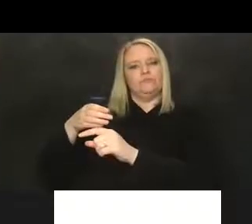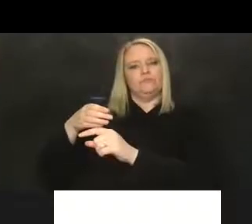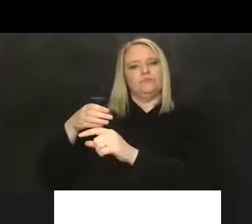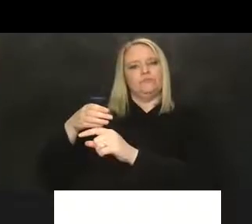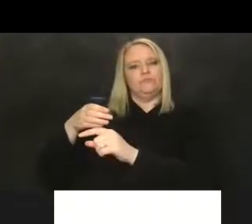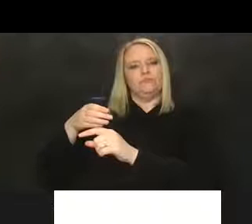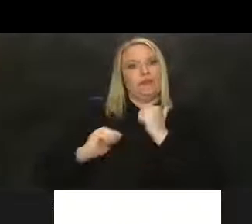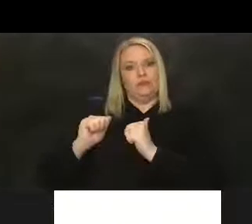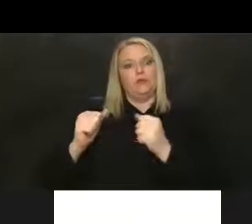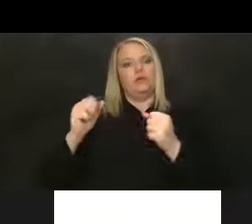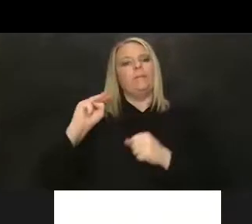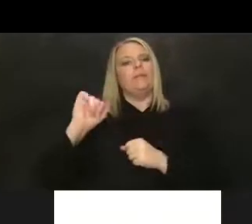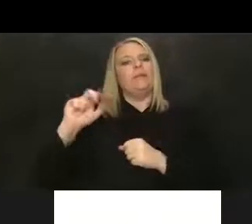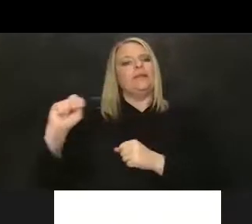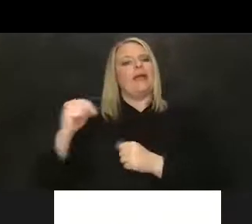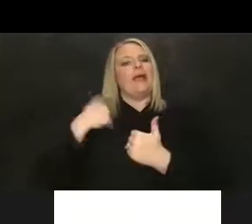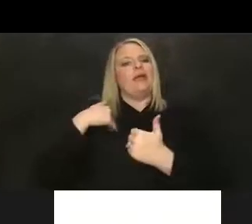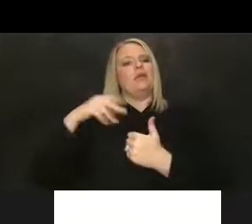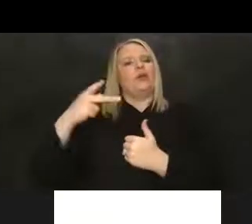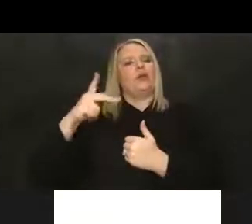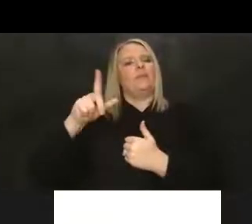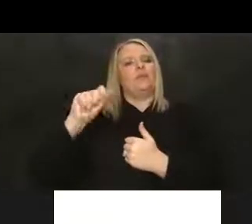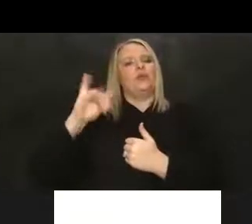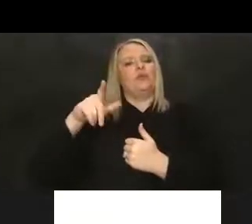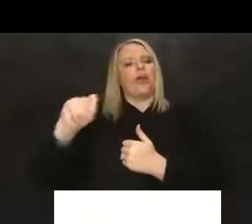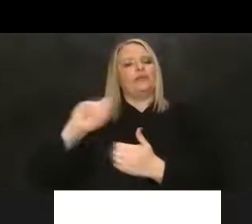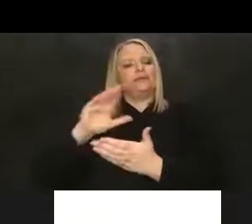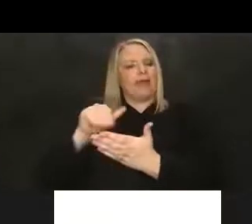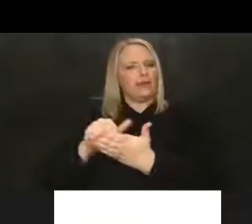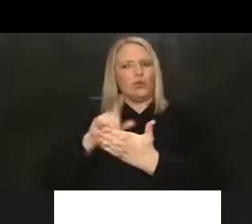and in Minneapolis we have the Playwright Center which is a well-respected, well-known